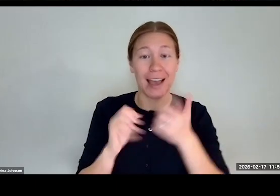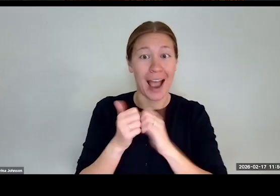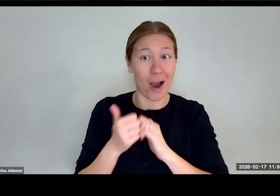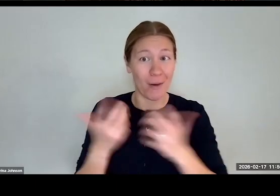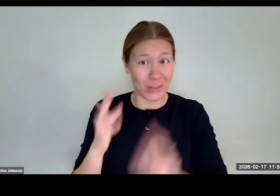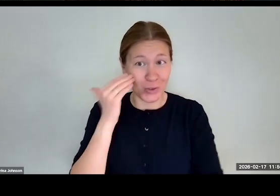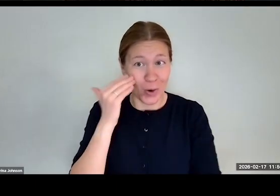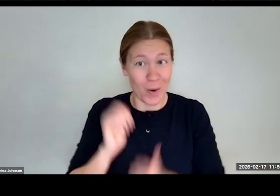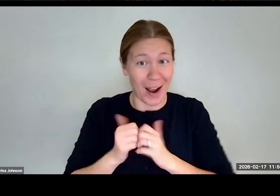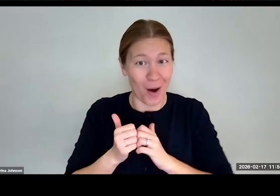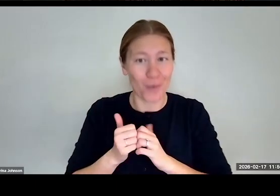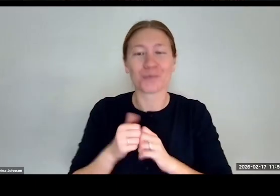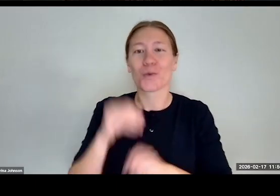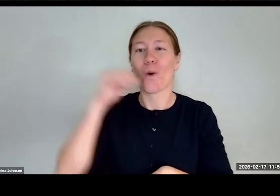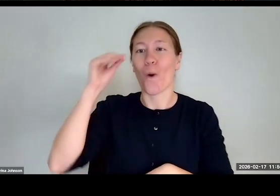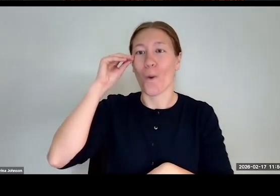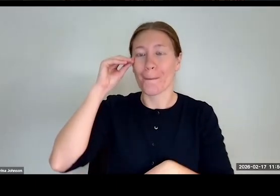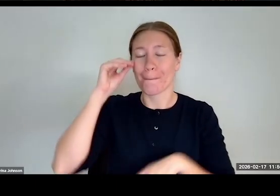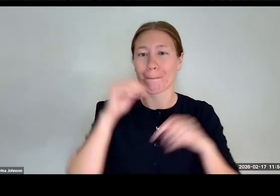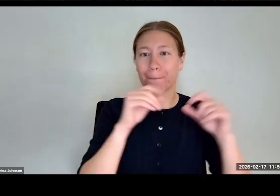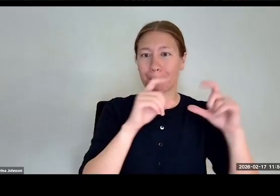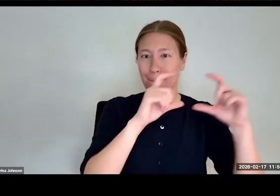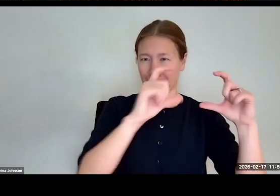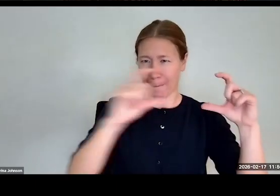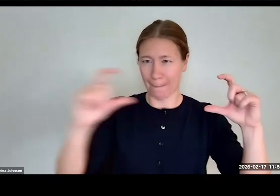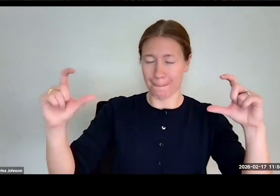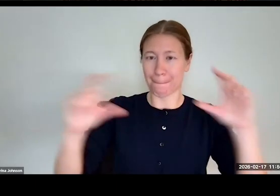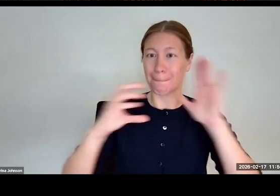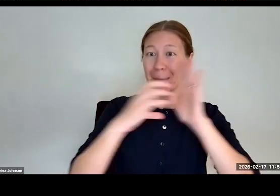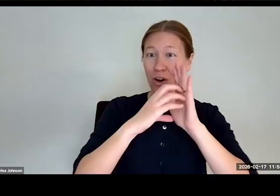and open up my paragraph menu, I cannot see